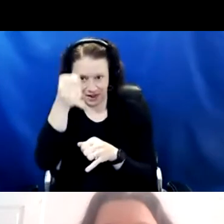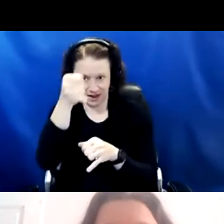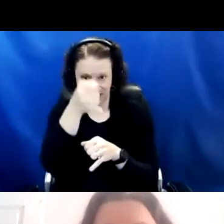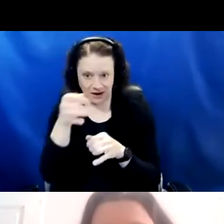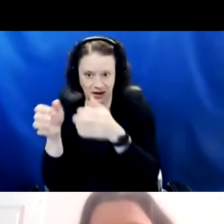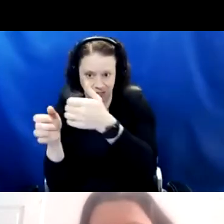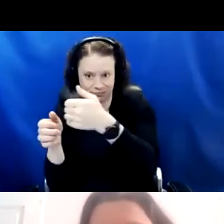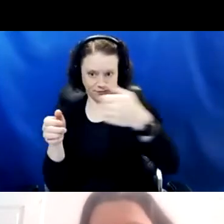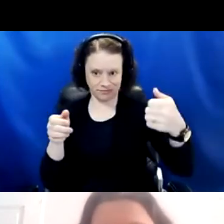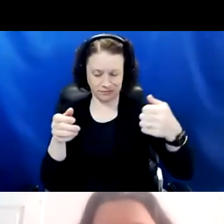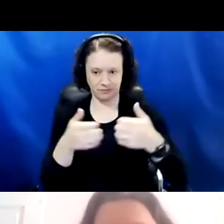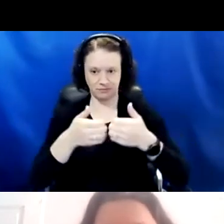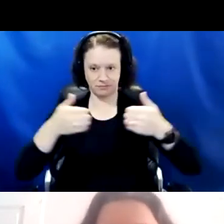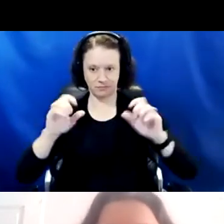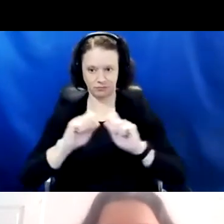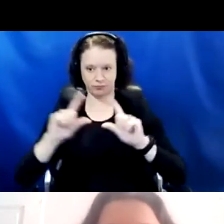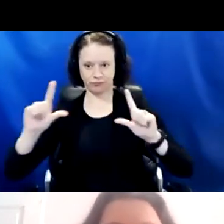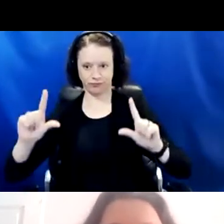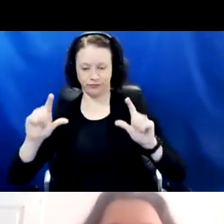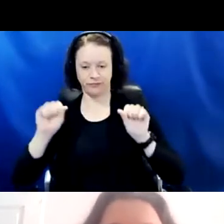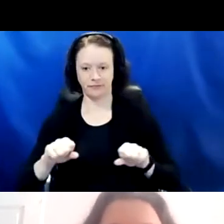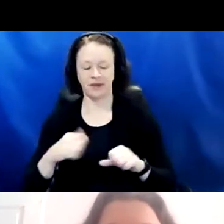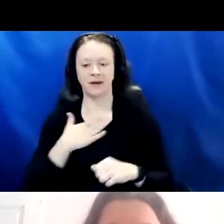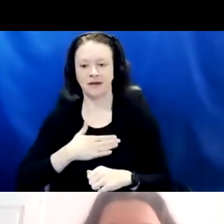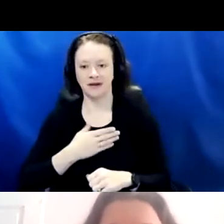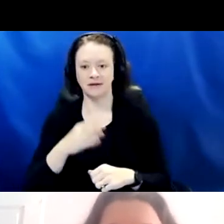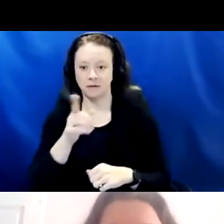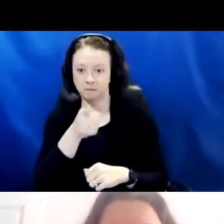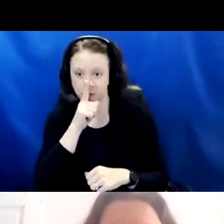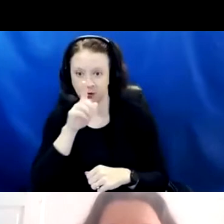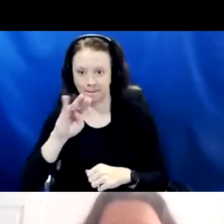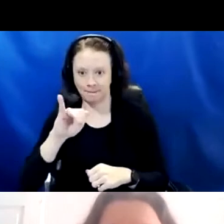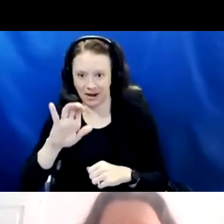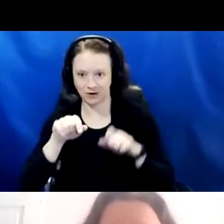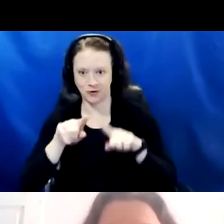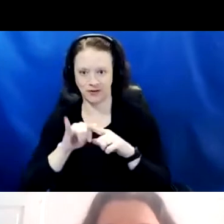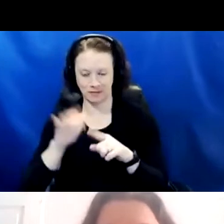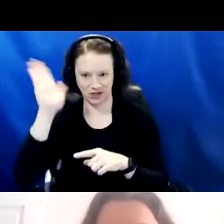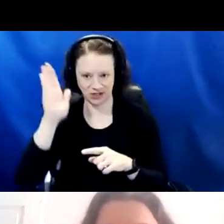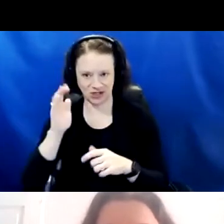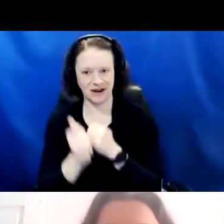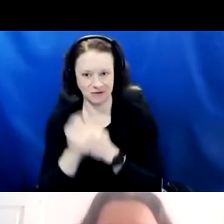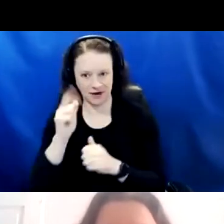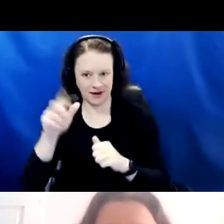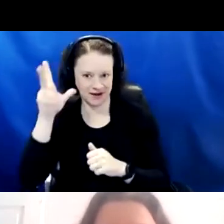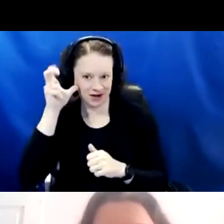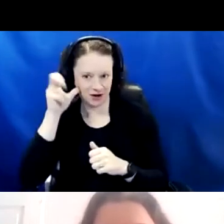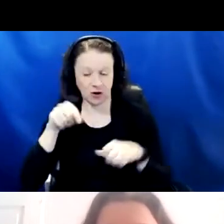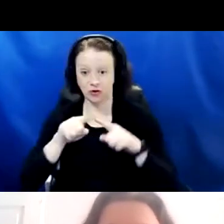And please keep your mics muted during the presentation so we can, everybody can hear. During the question and answers at the end